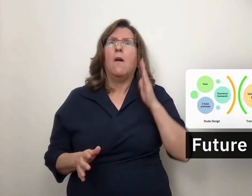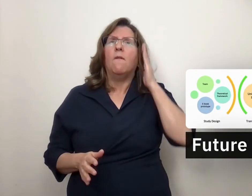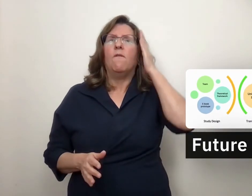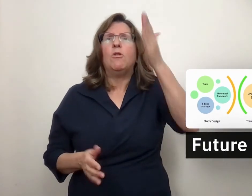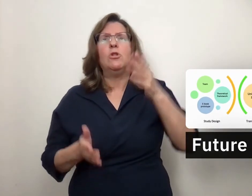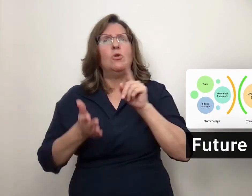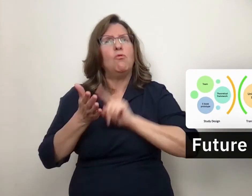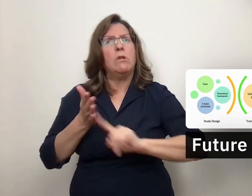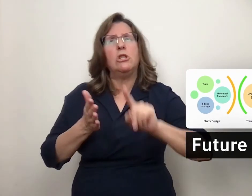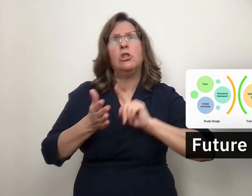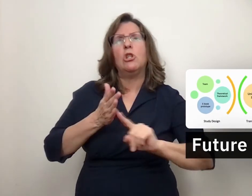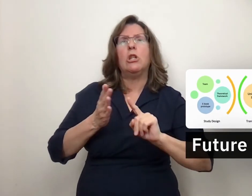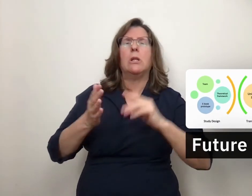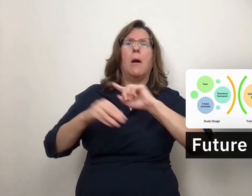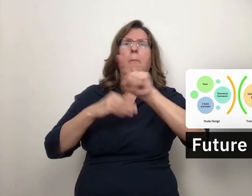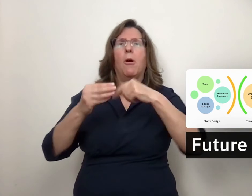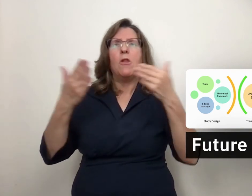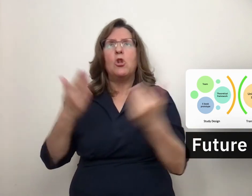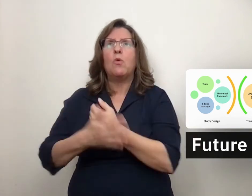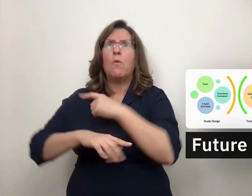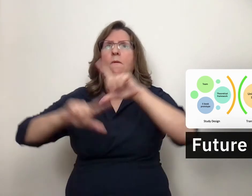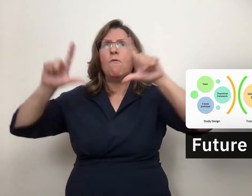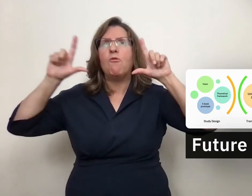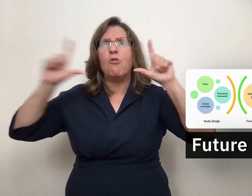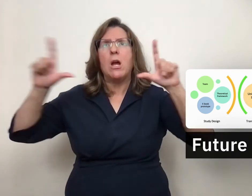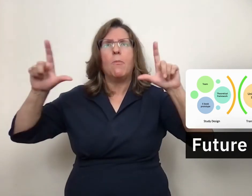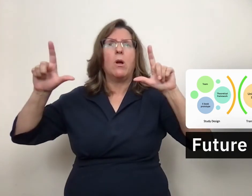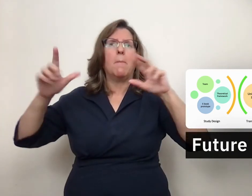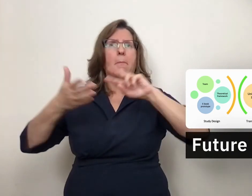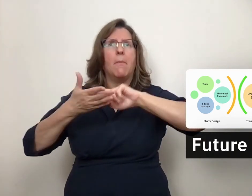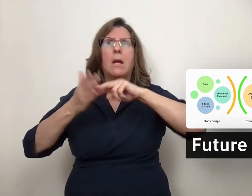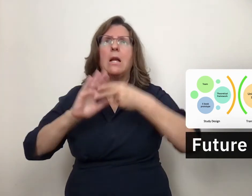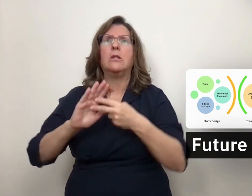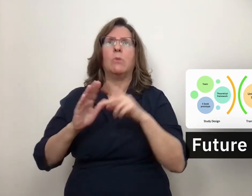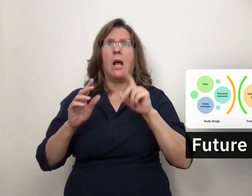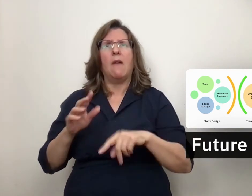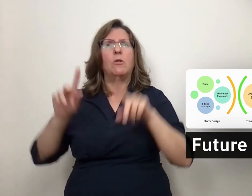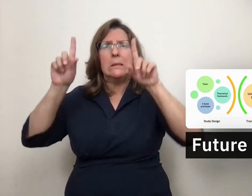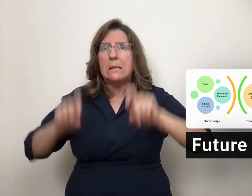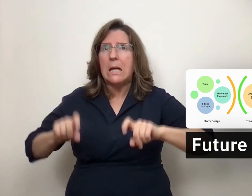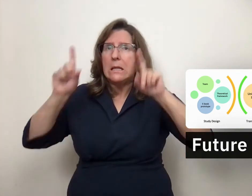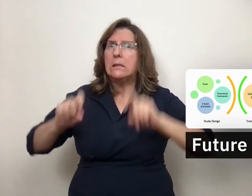Future research needs to consider the following questions: